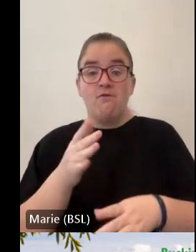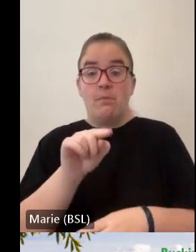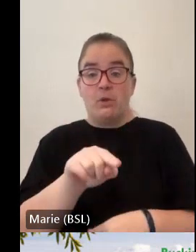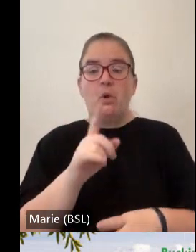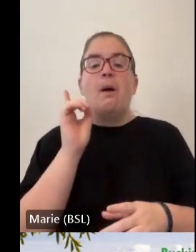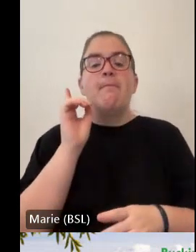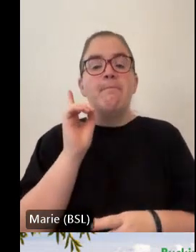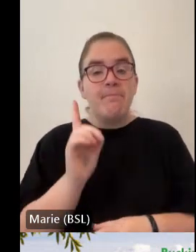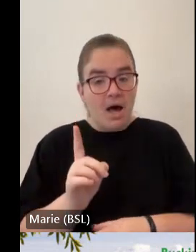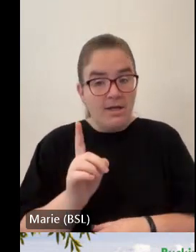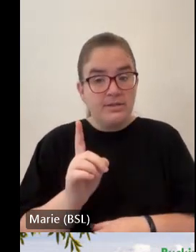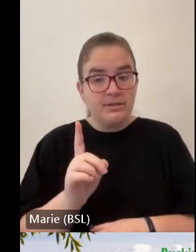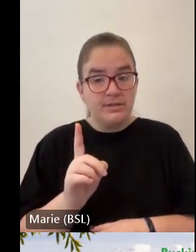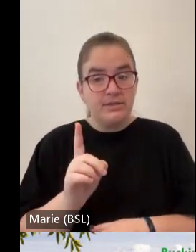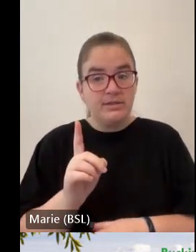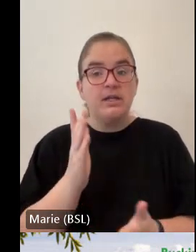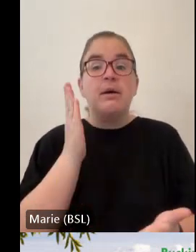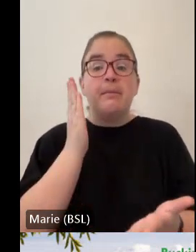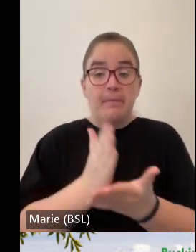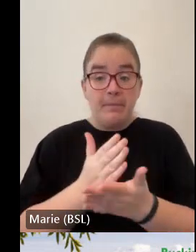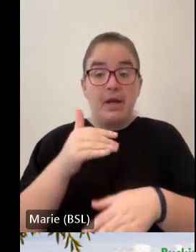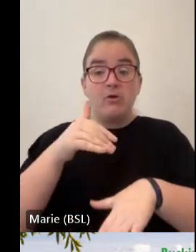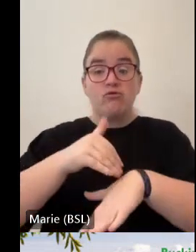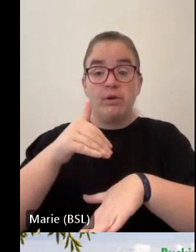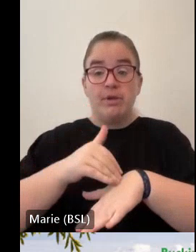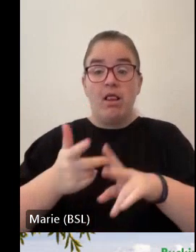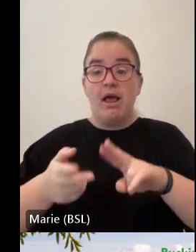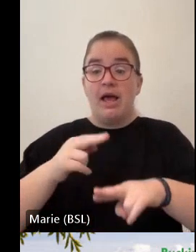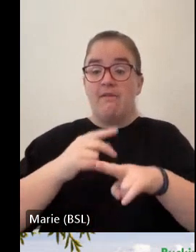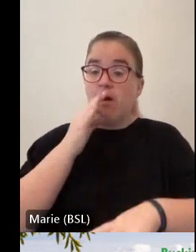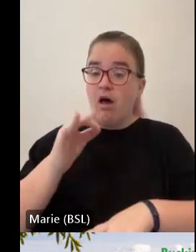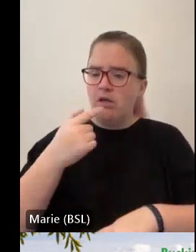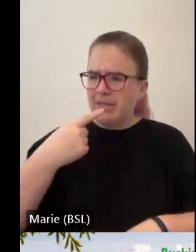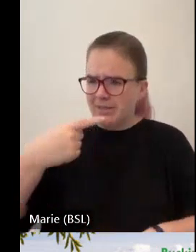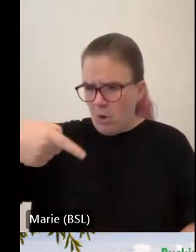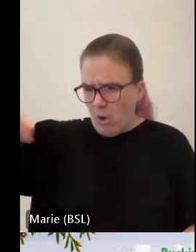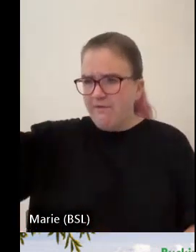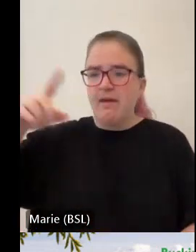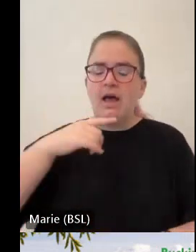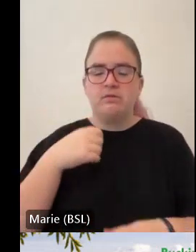But it is a criminal offense if you ask them to leave and they